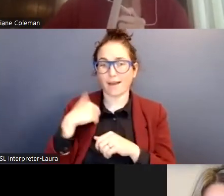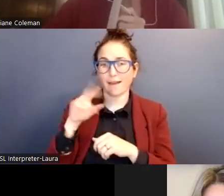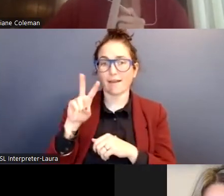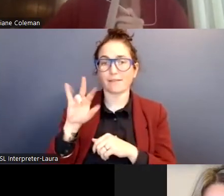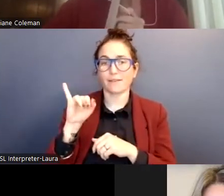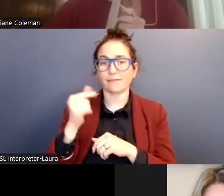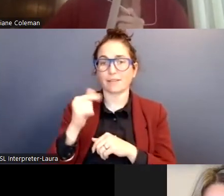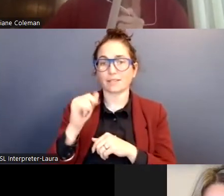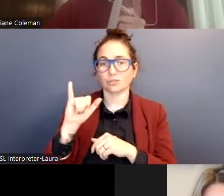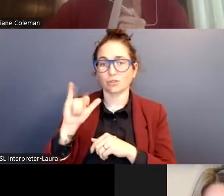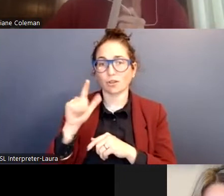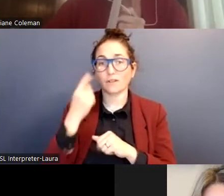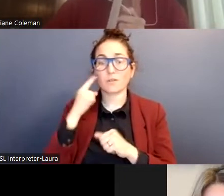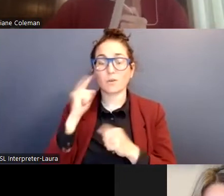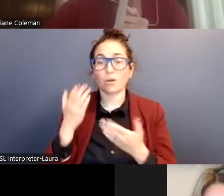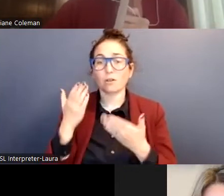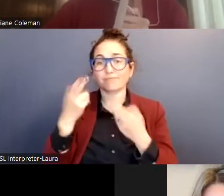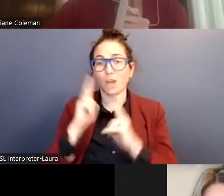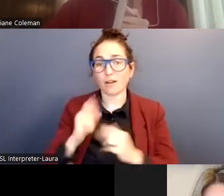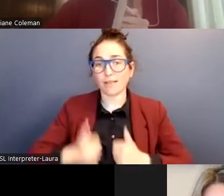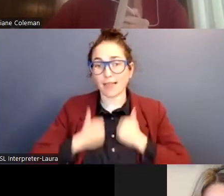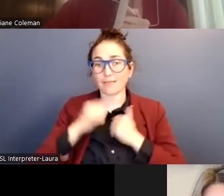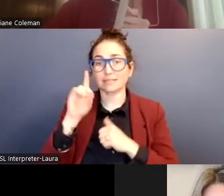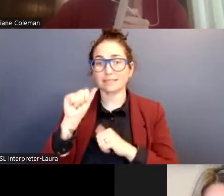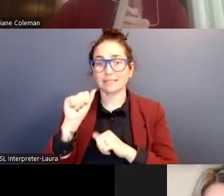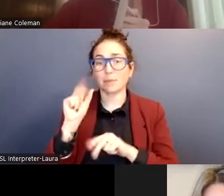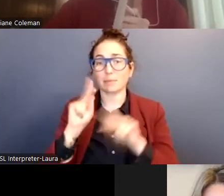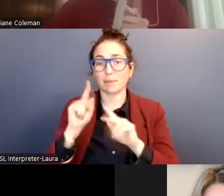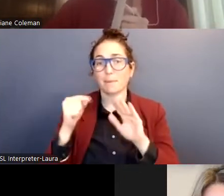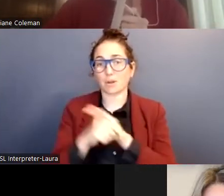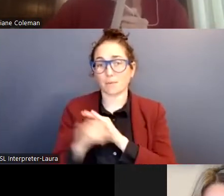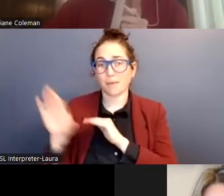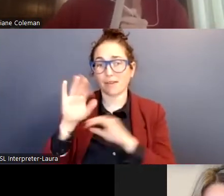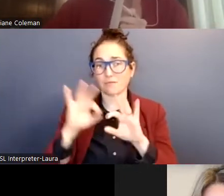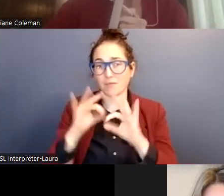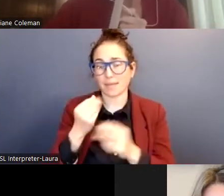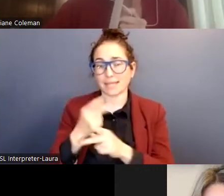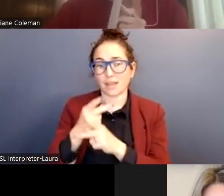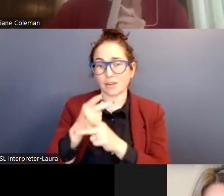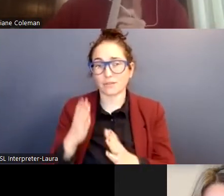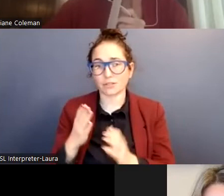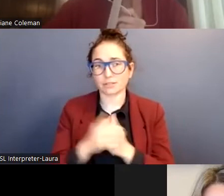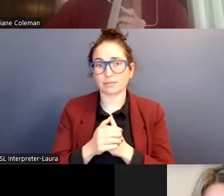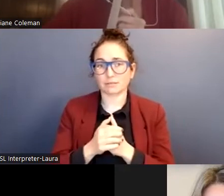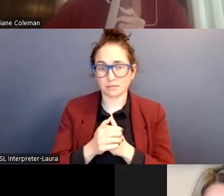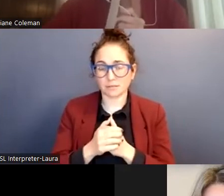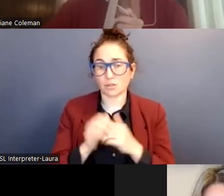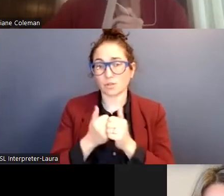lives of disabled people murdered by their families and caregivers. According to the Autistic Self Advocacy Network,